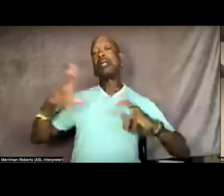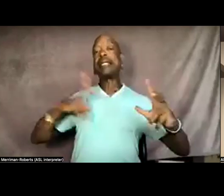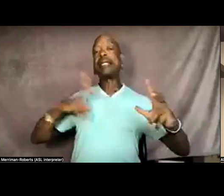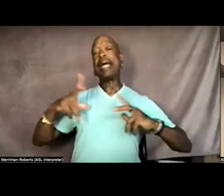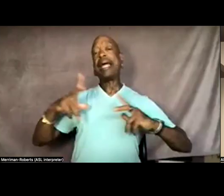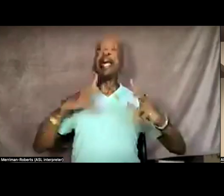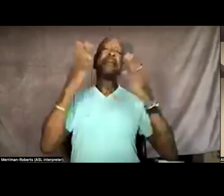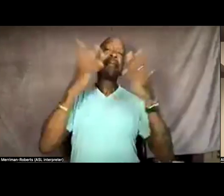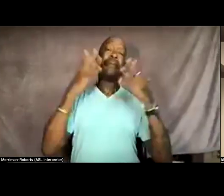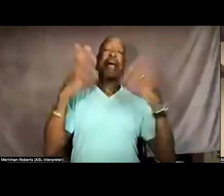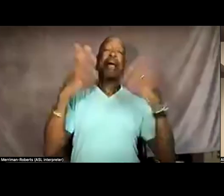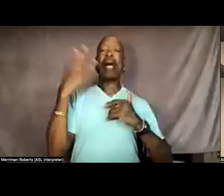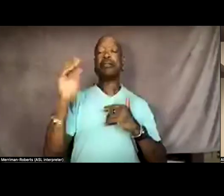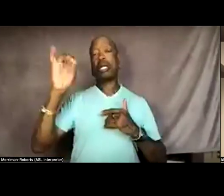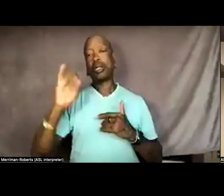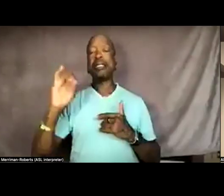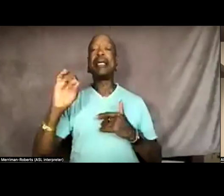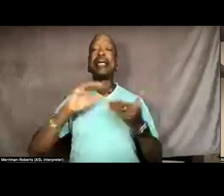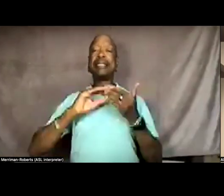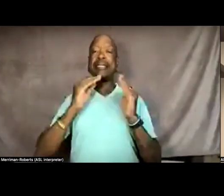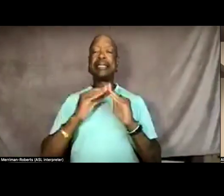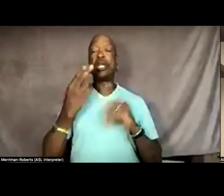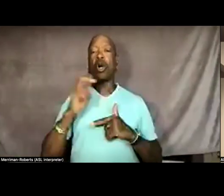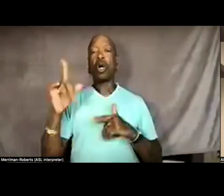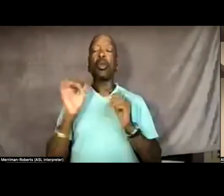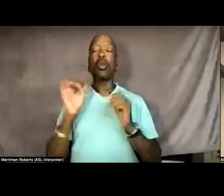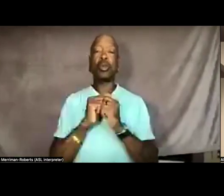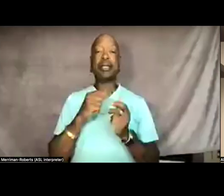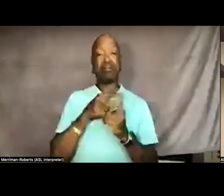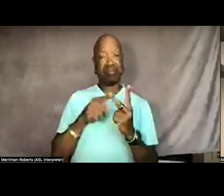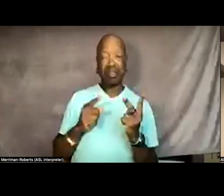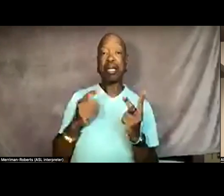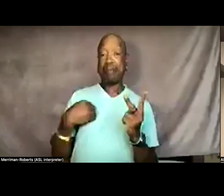Hall with vice mayor Kaplan and council member Call who co-introduced legislation requiring